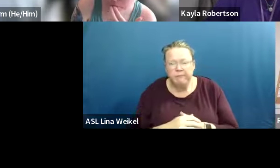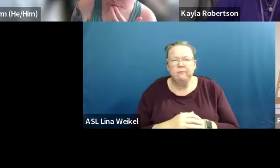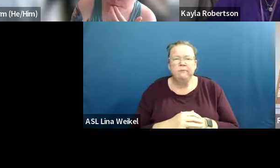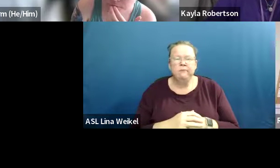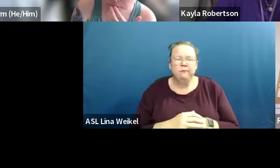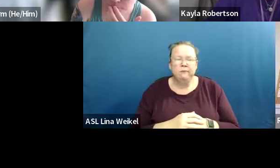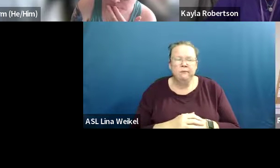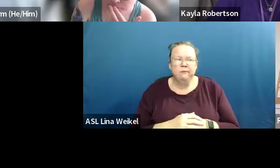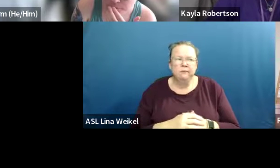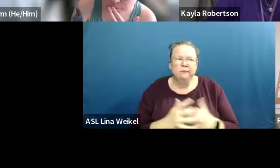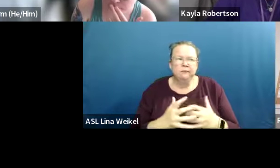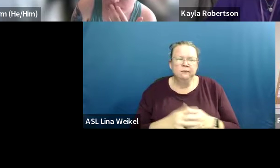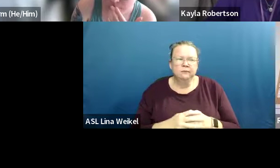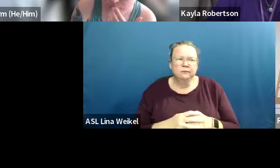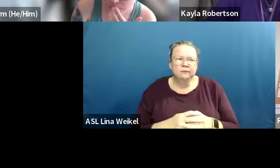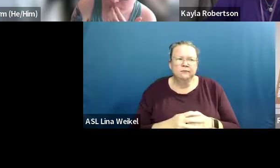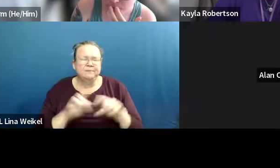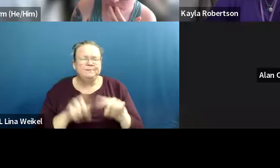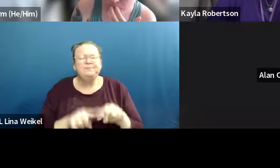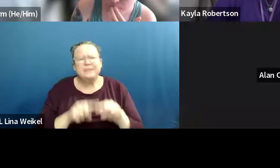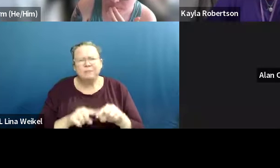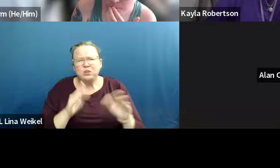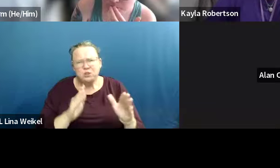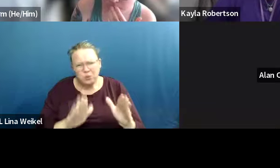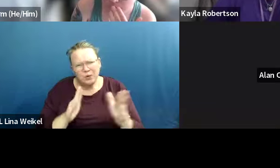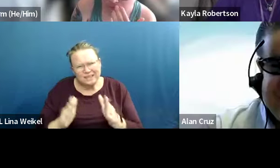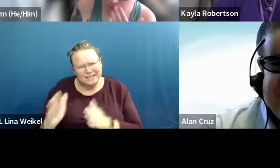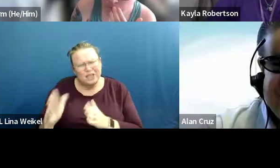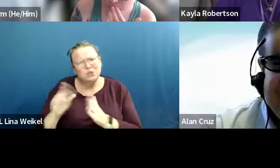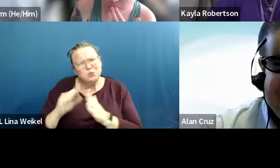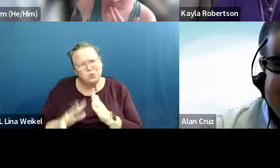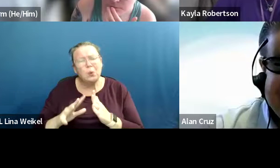Rosie Vazquez: All depends on, you know the organization and the students. But there's a suggestion.